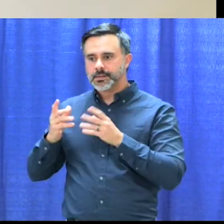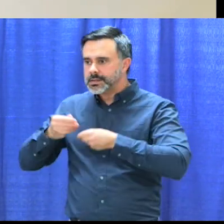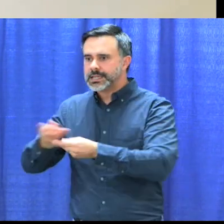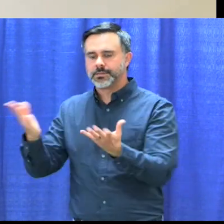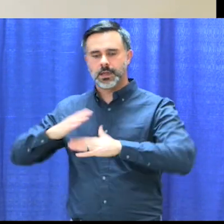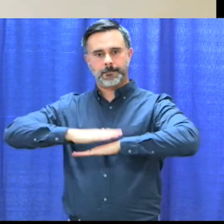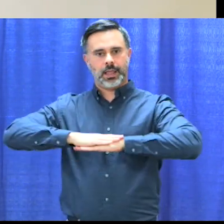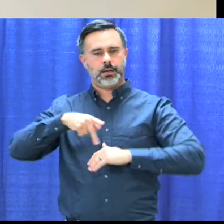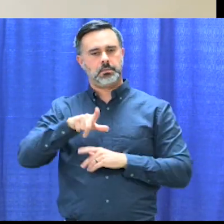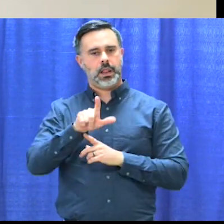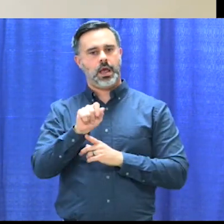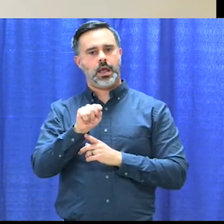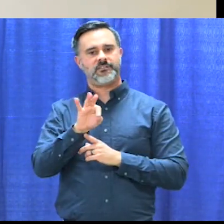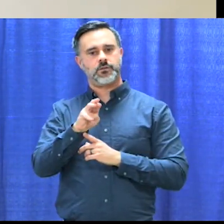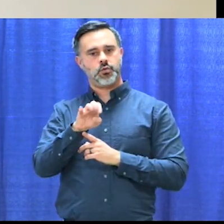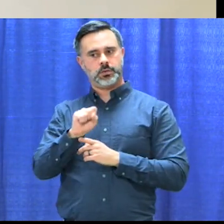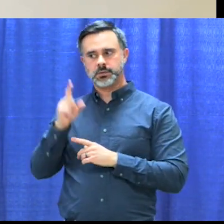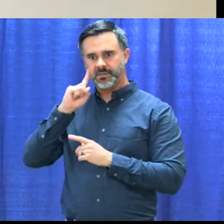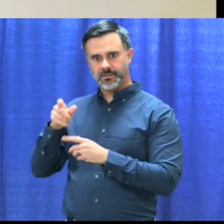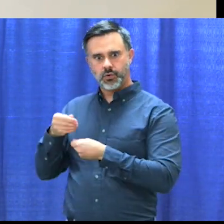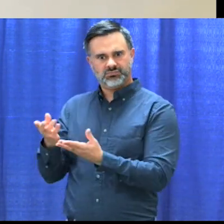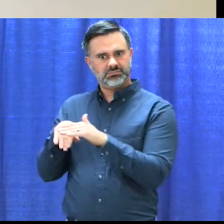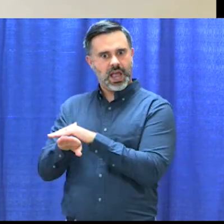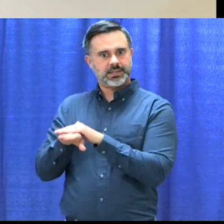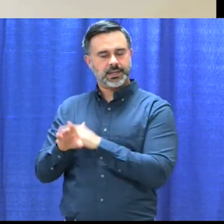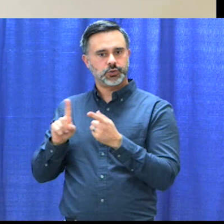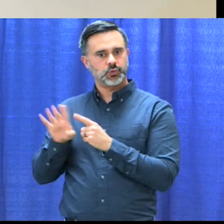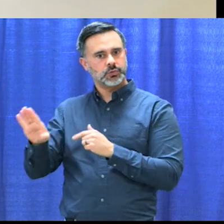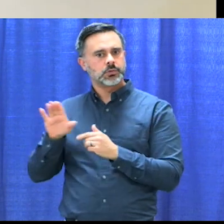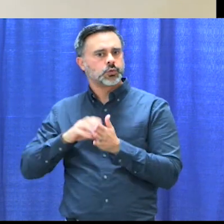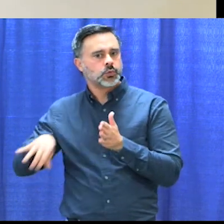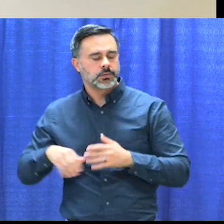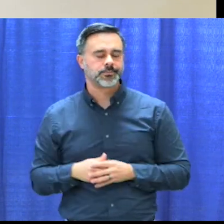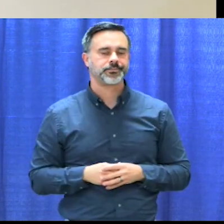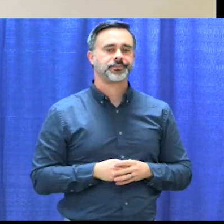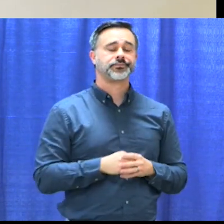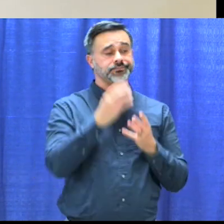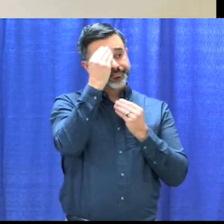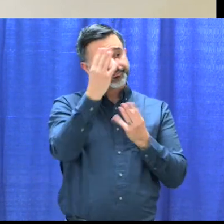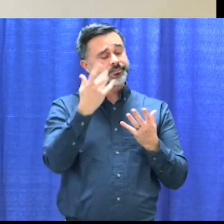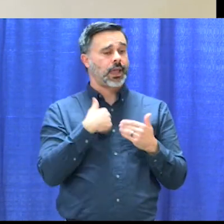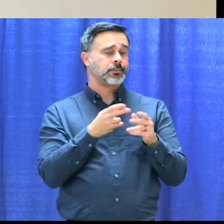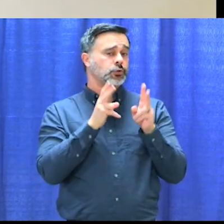the K through 5th graders at this time. I just want to say I look forward to working with you Mr. Superintendent and our colleagues